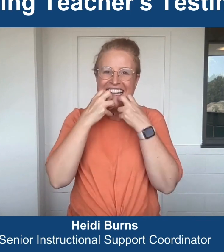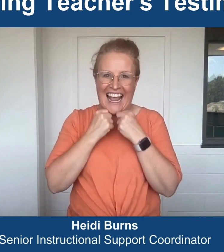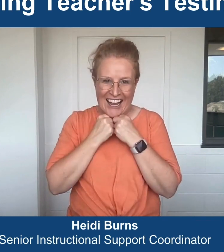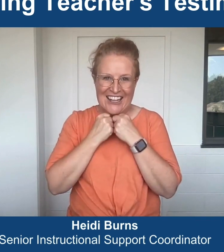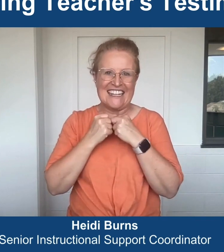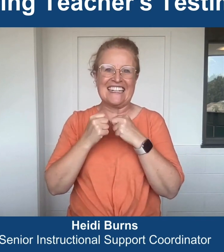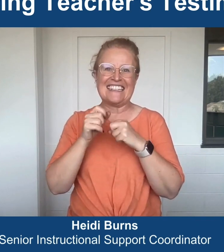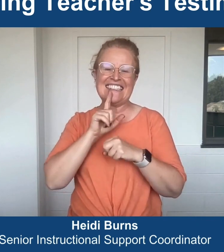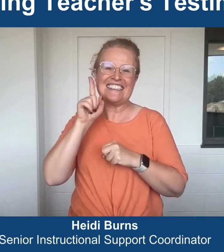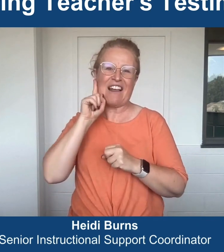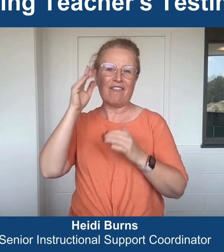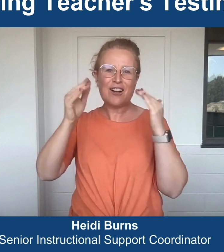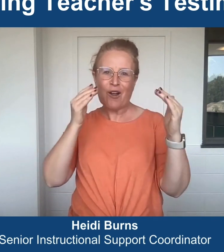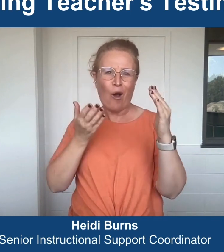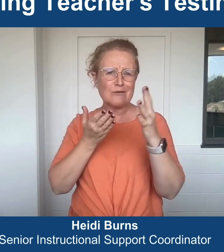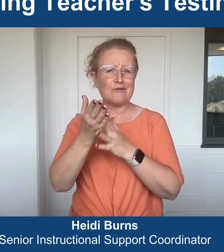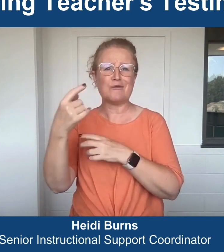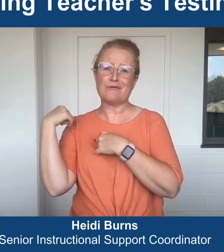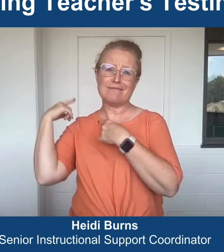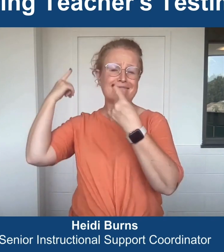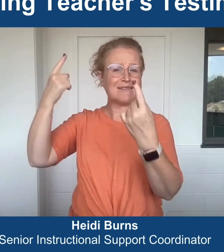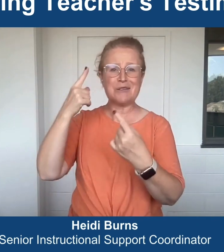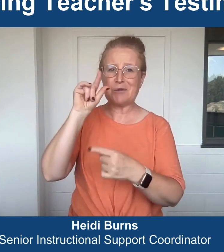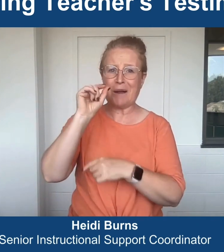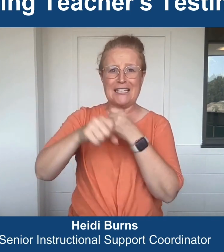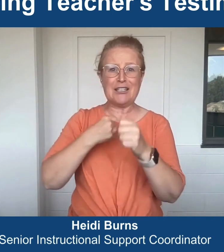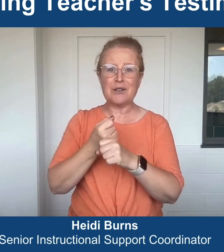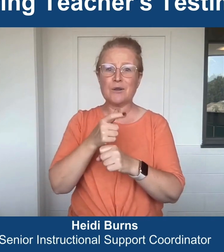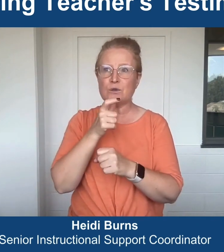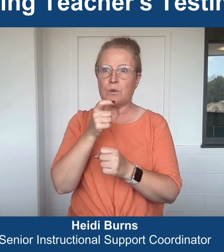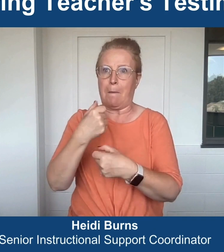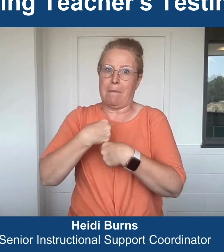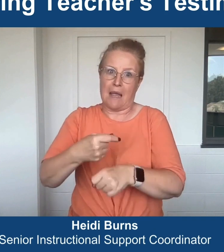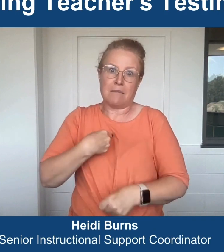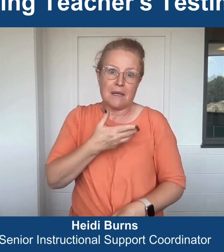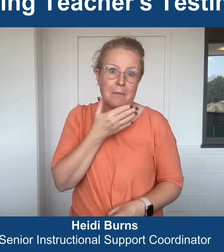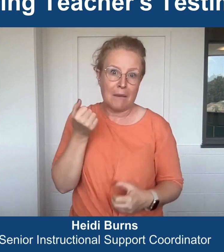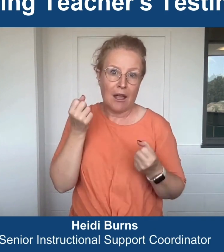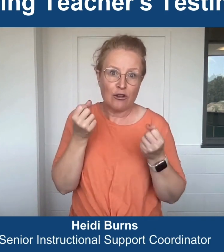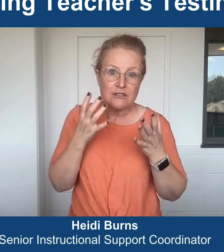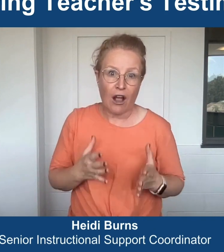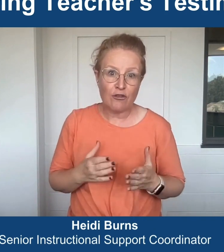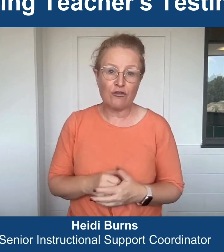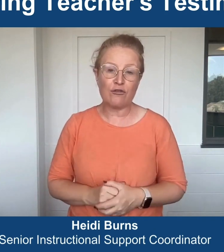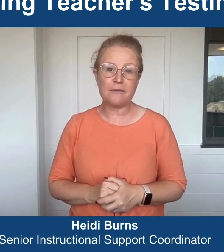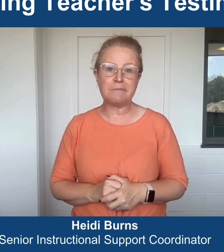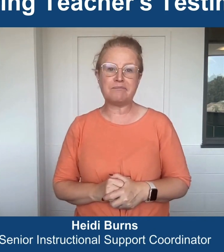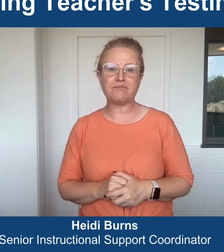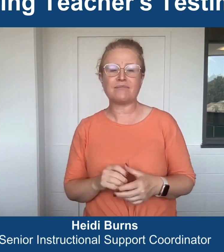I'm really grateful for the many patient and caring deaf adults through these 20 years who have made me a better signer.